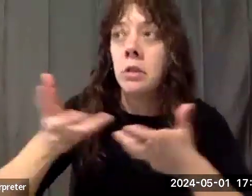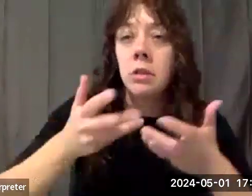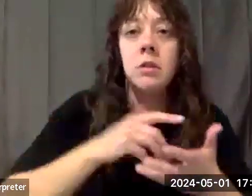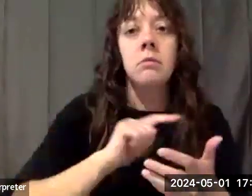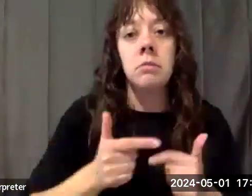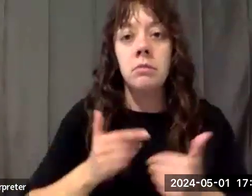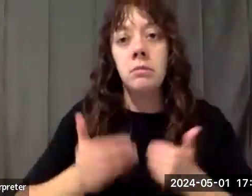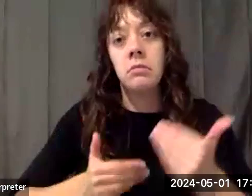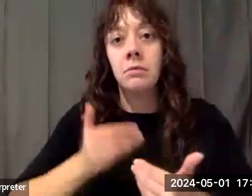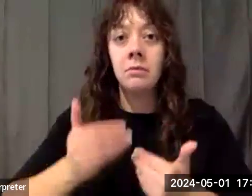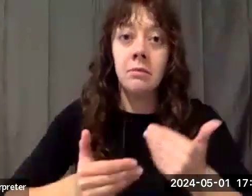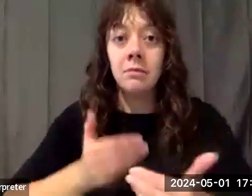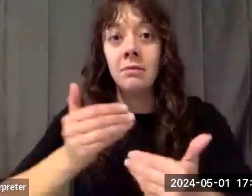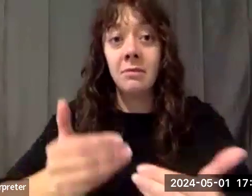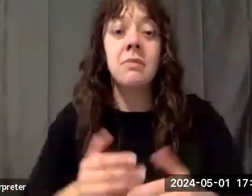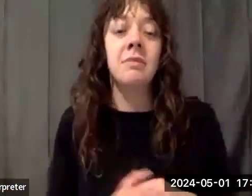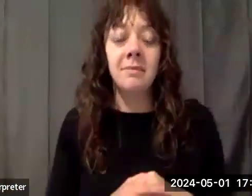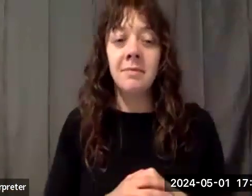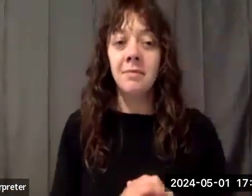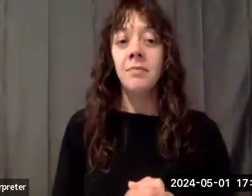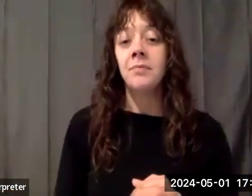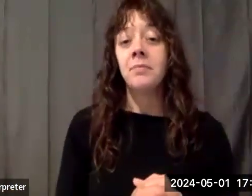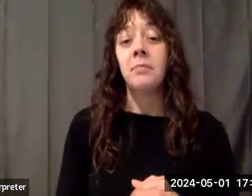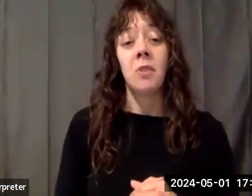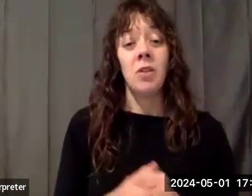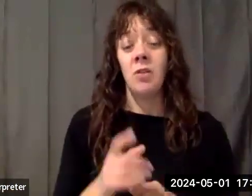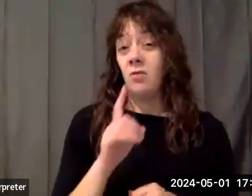And it needed to start in a very early process. And if it didn't, it sometimes could get disjointed.